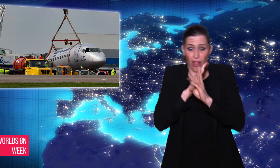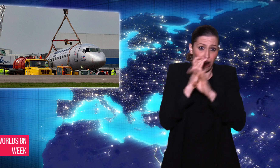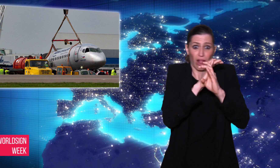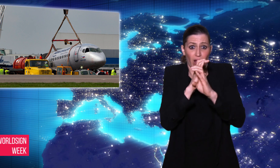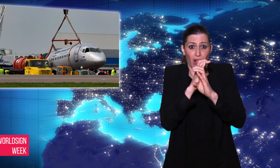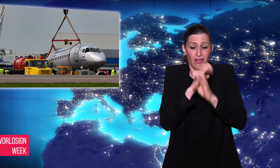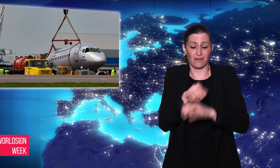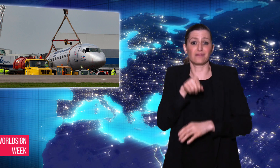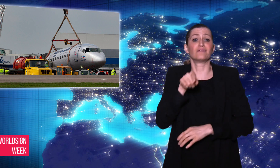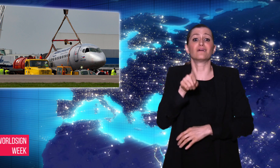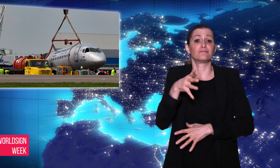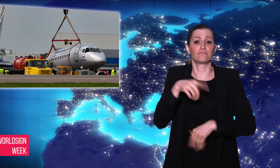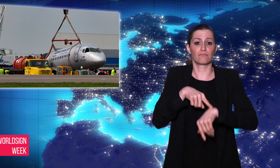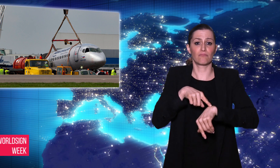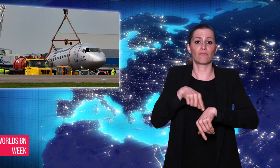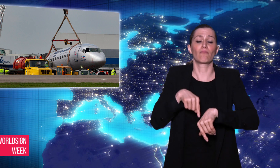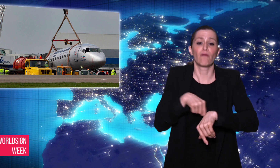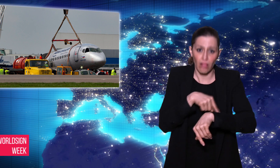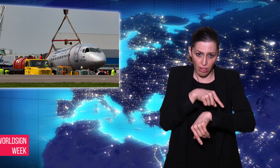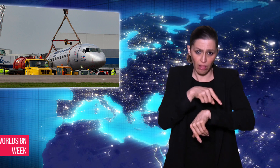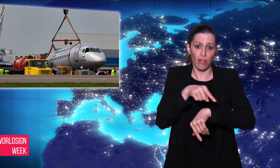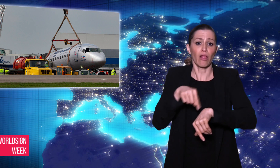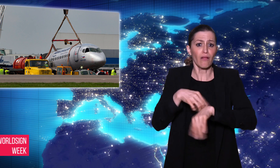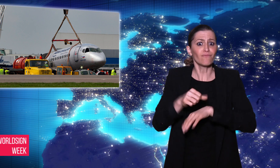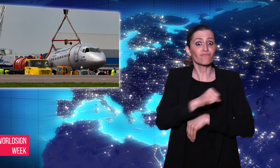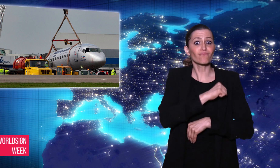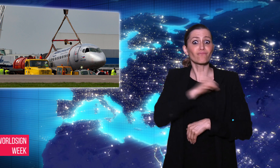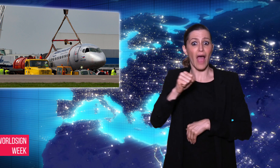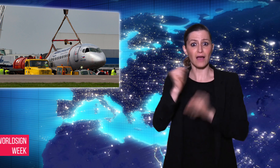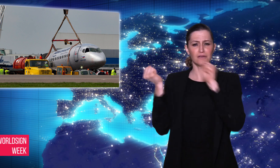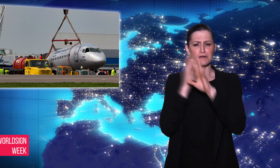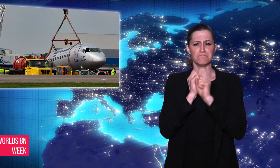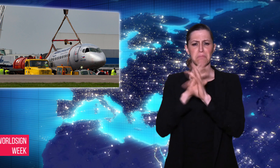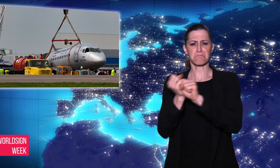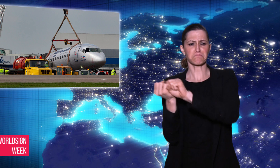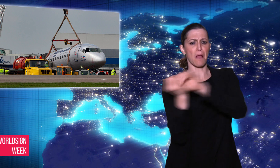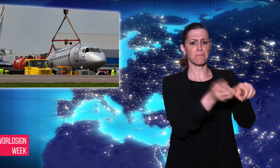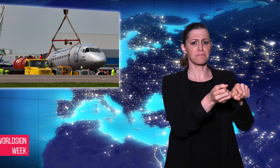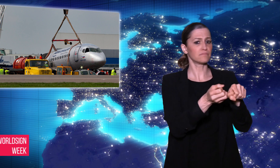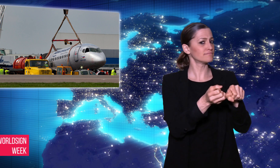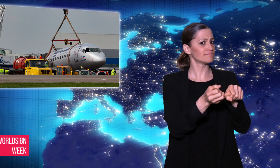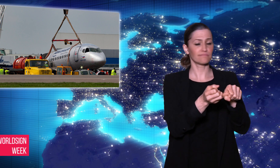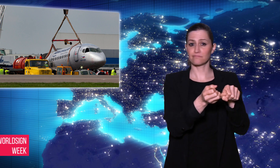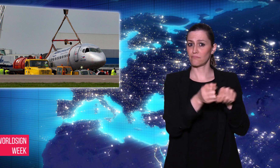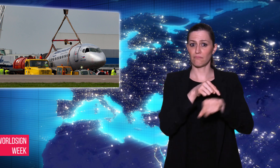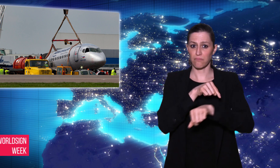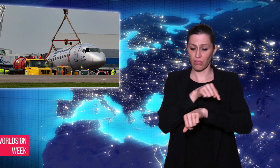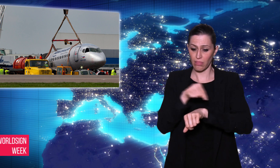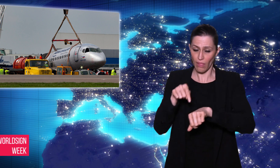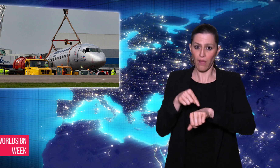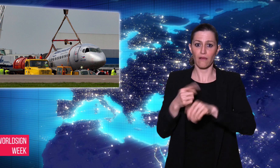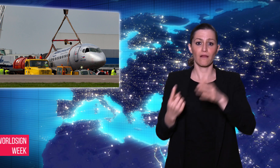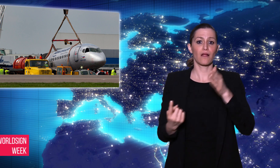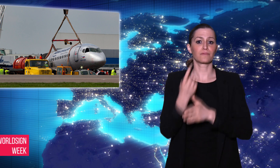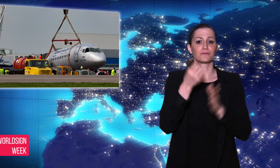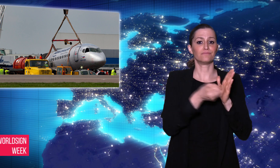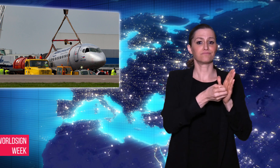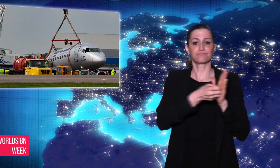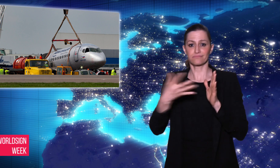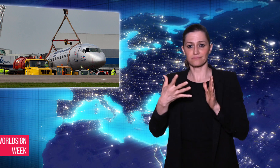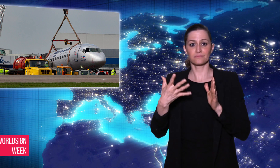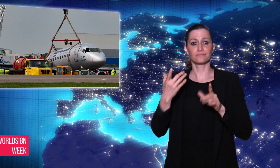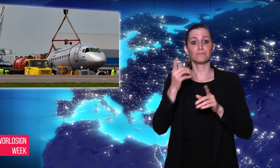This action may have delayed evacuation time